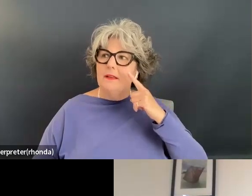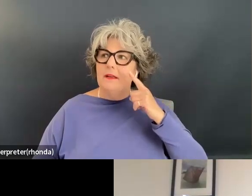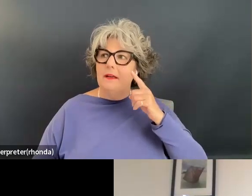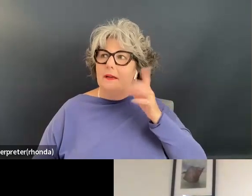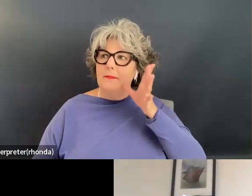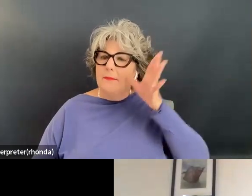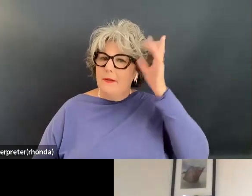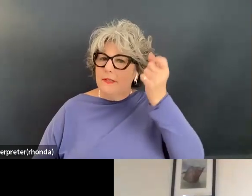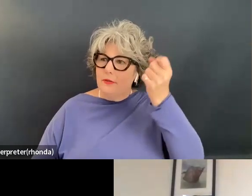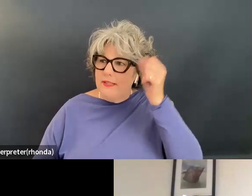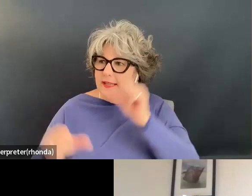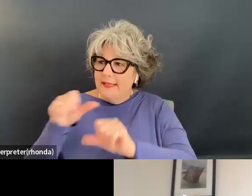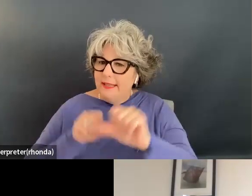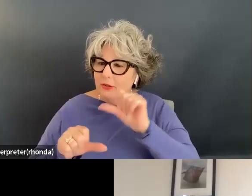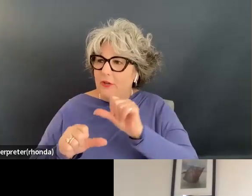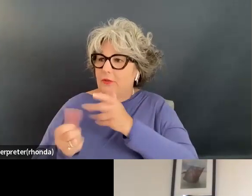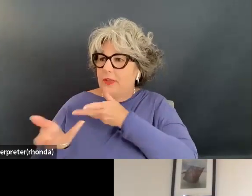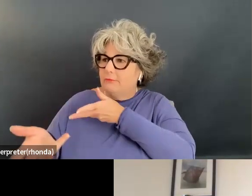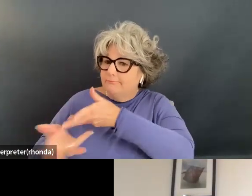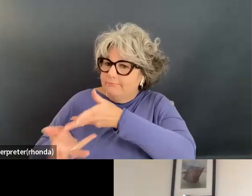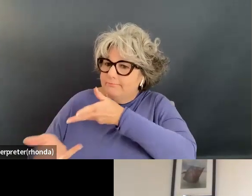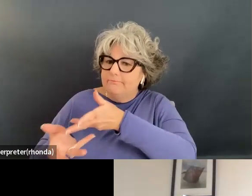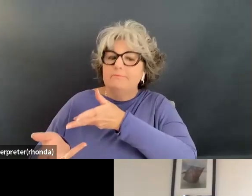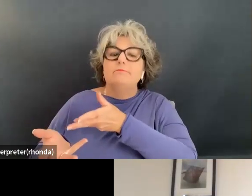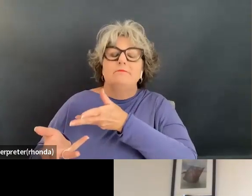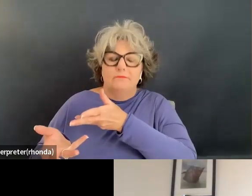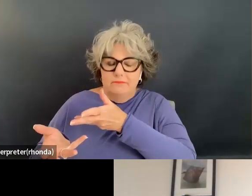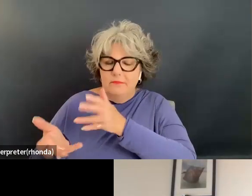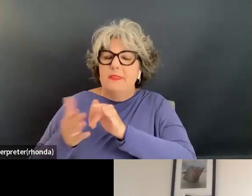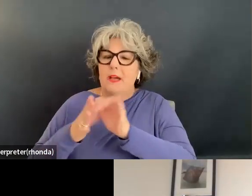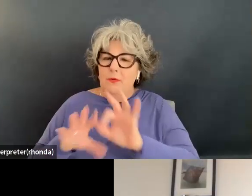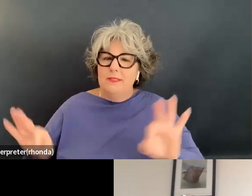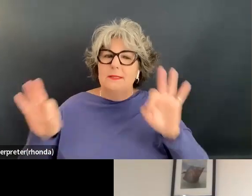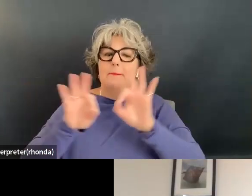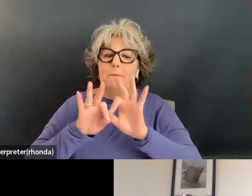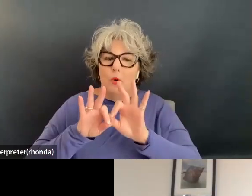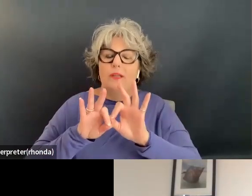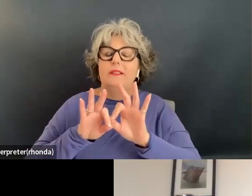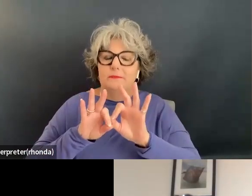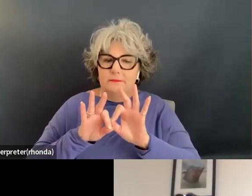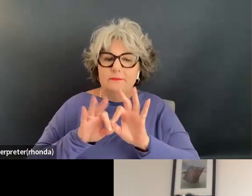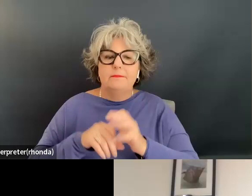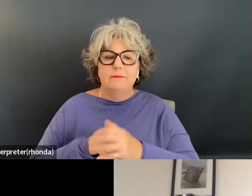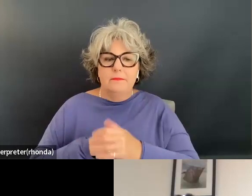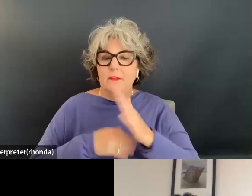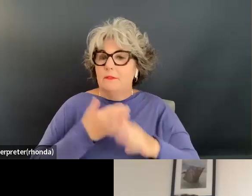and that conversation, I think? That was really important things for us to establish